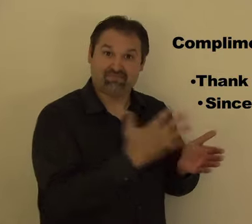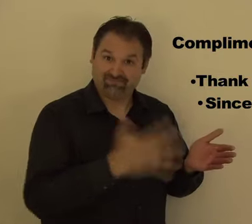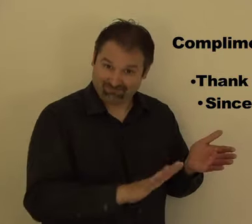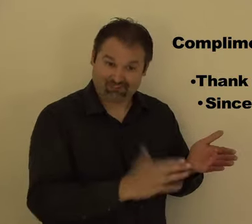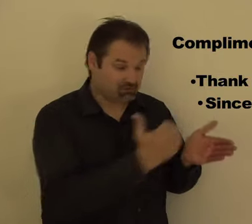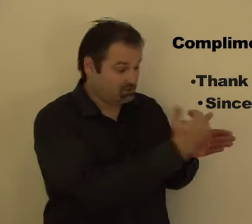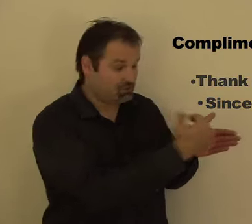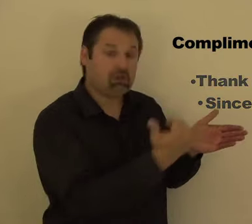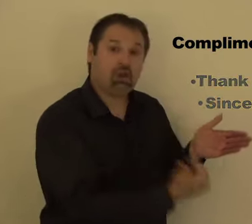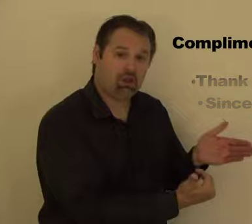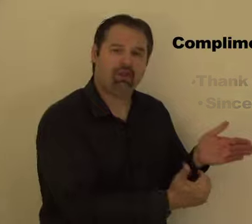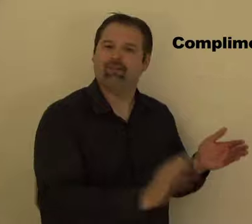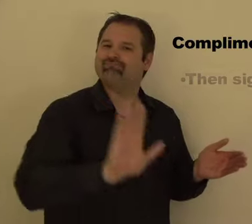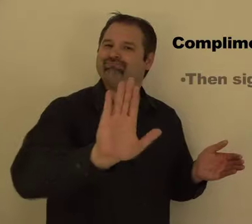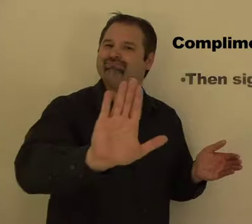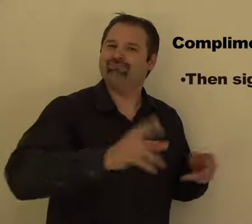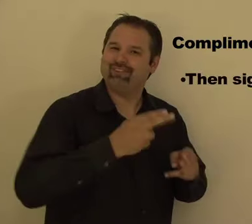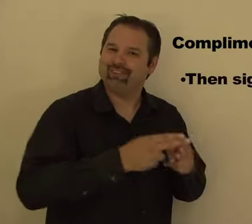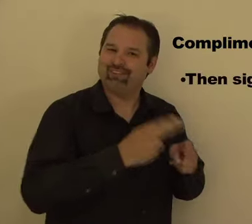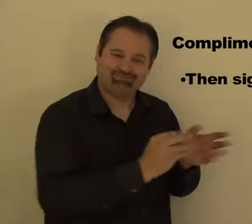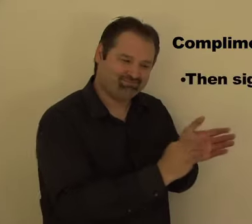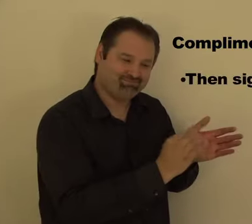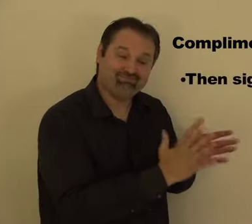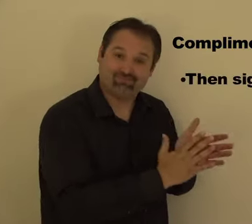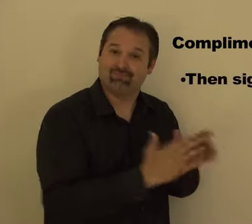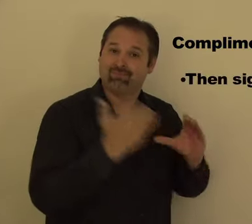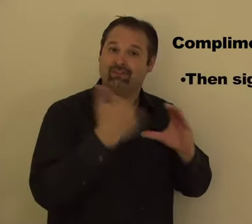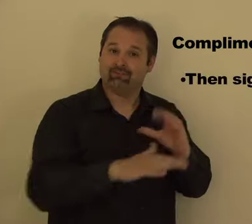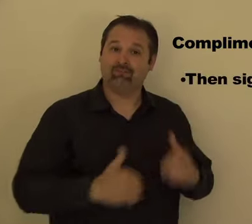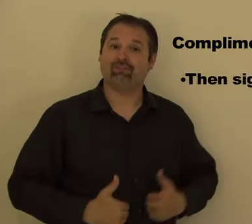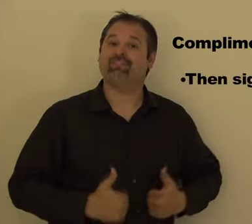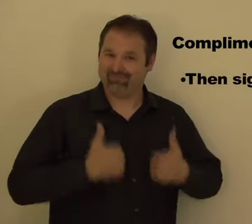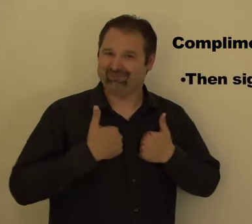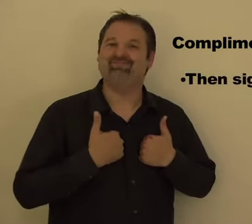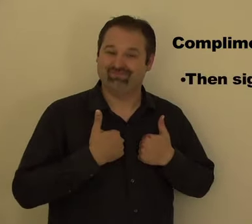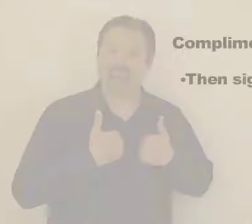If you communicate via email, you need to make sure